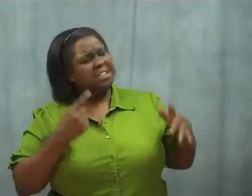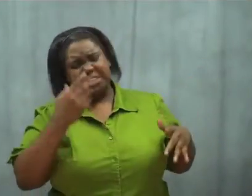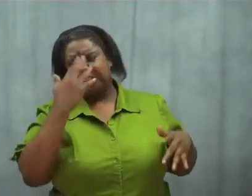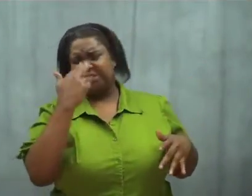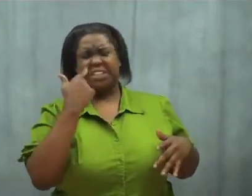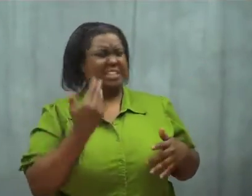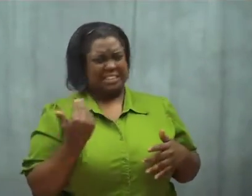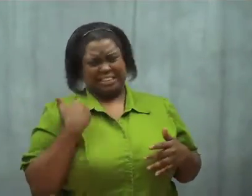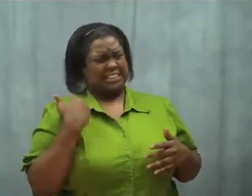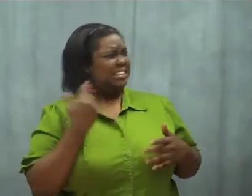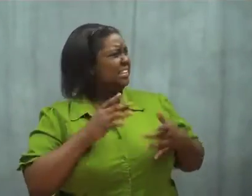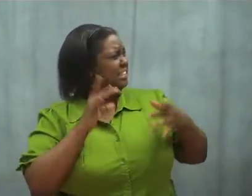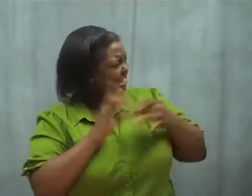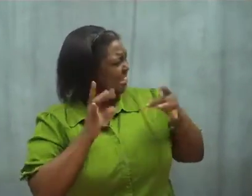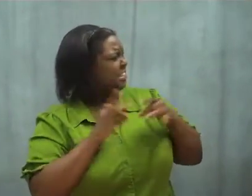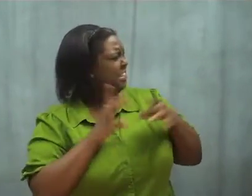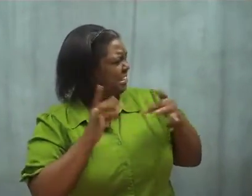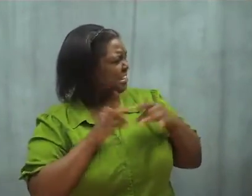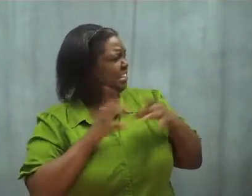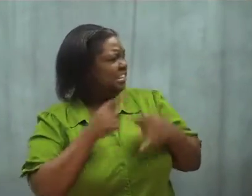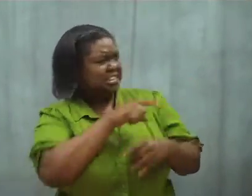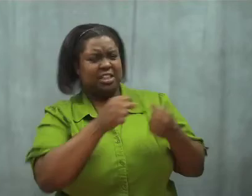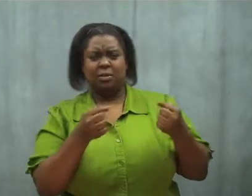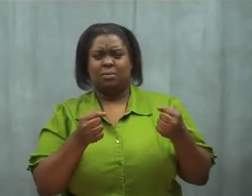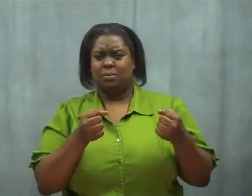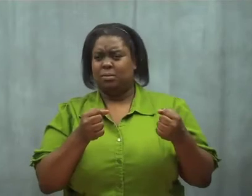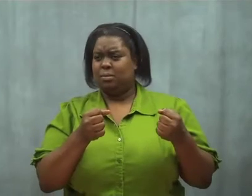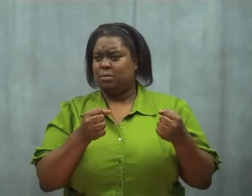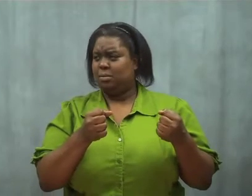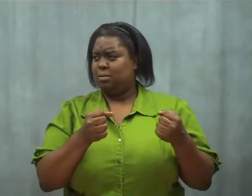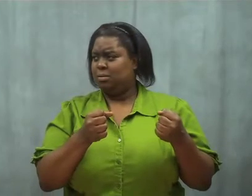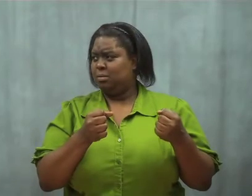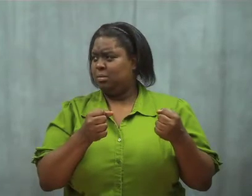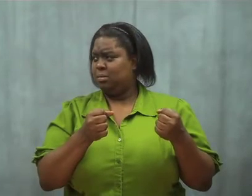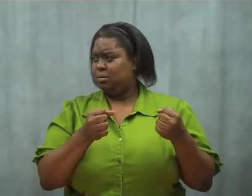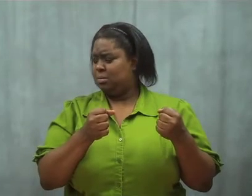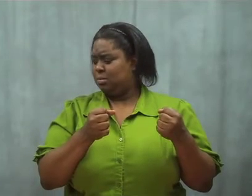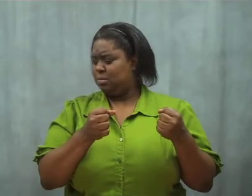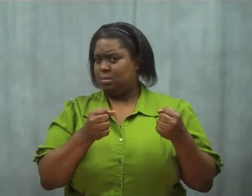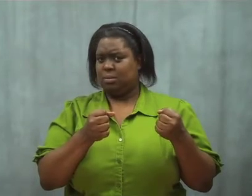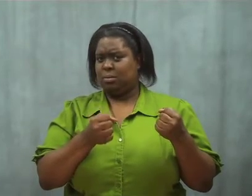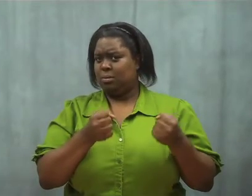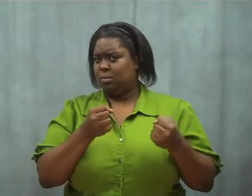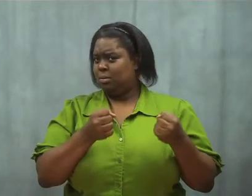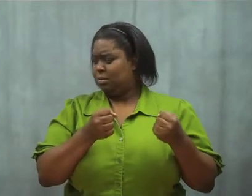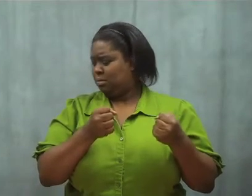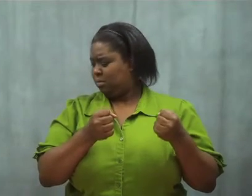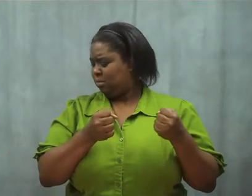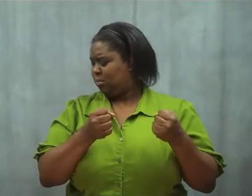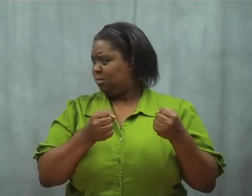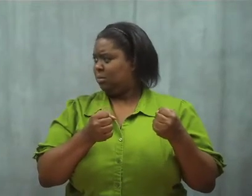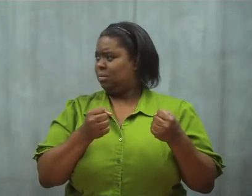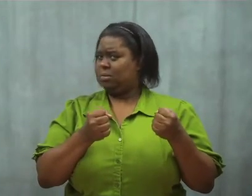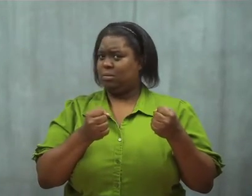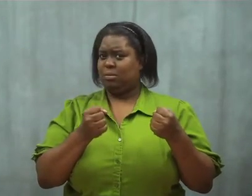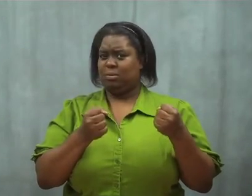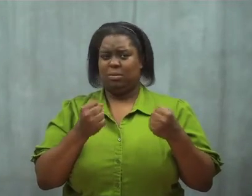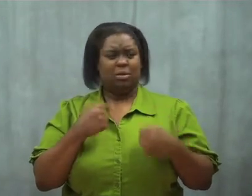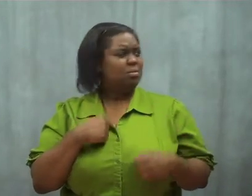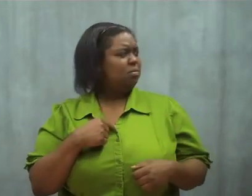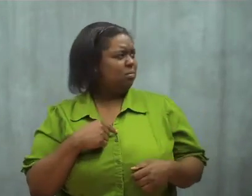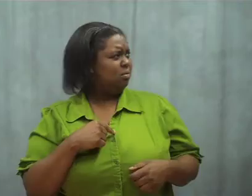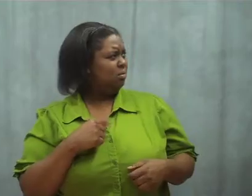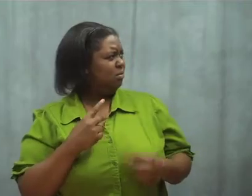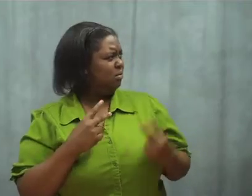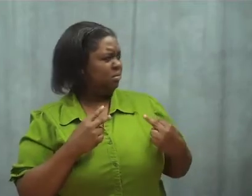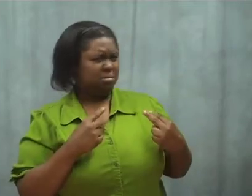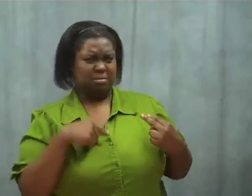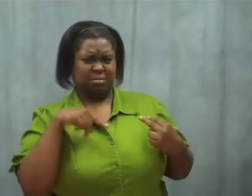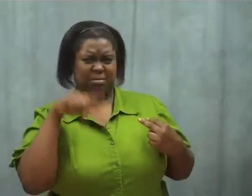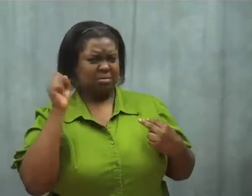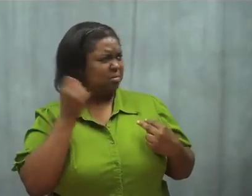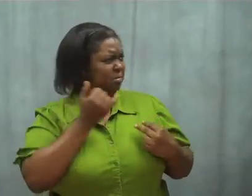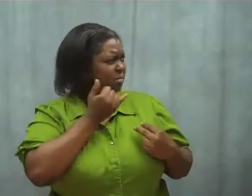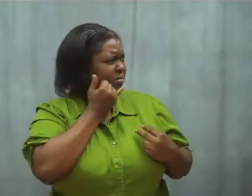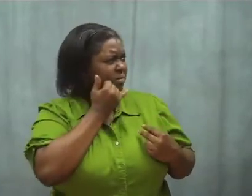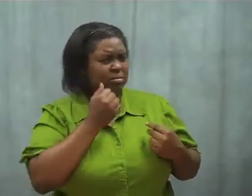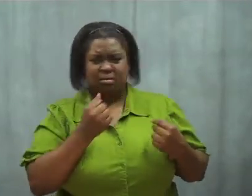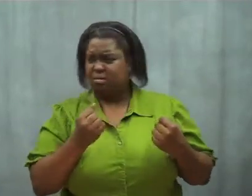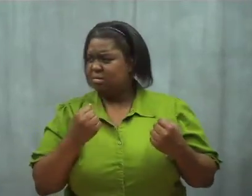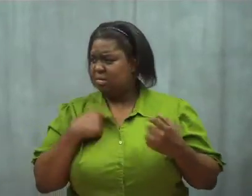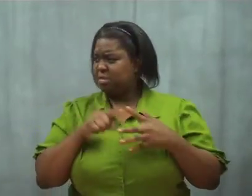My friend was driving as I explained about what happened recently.